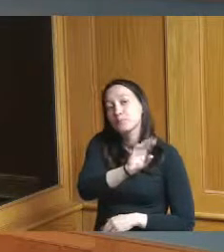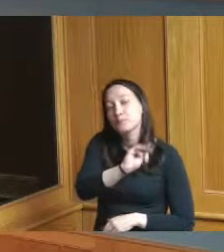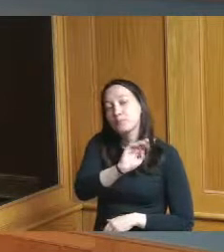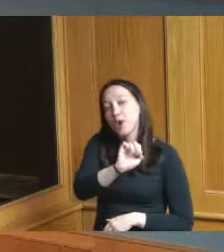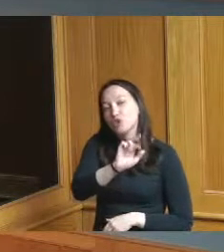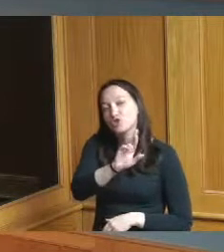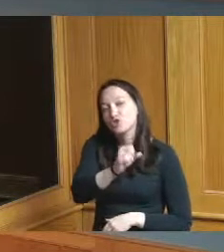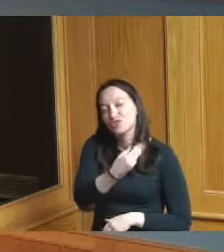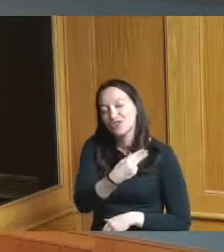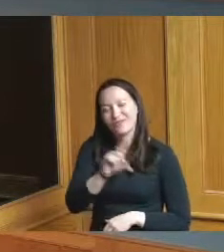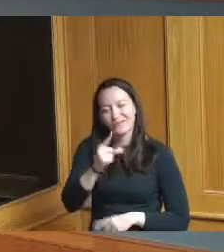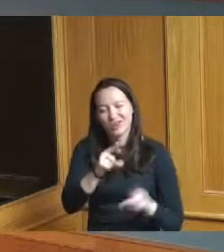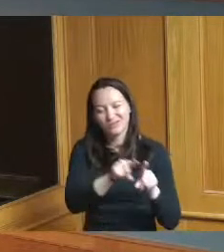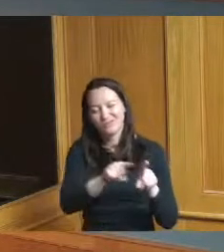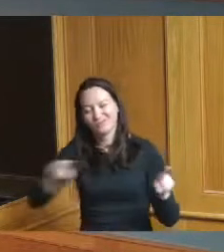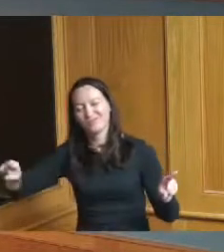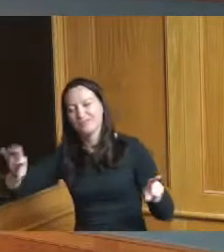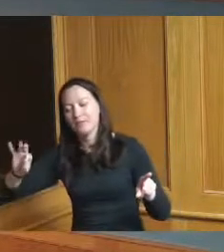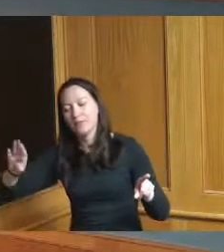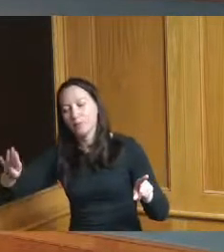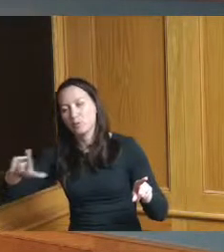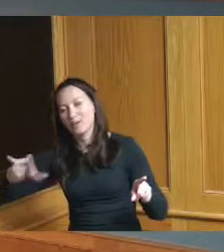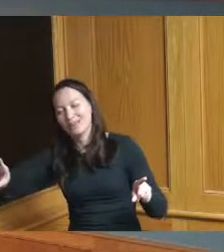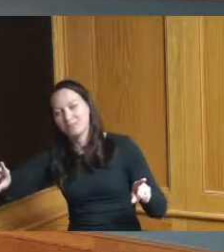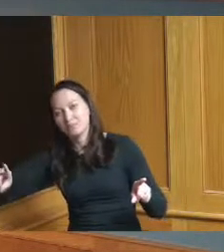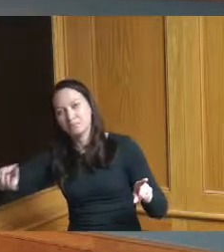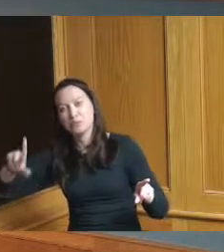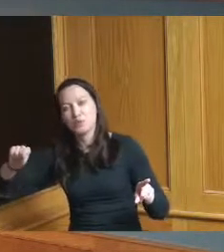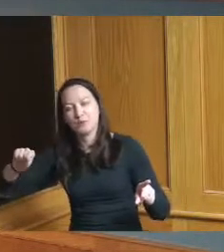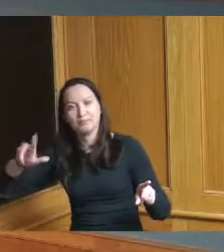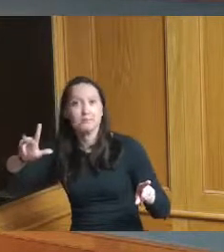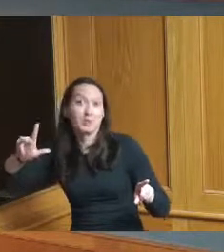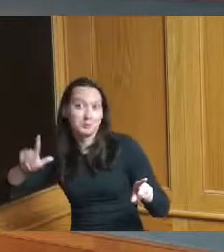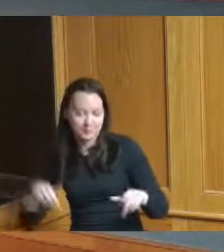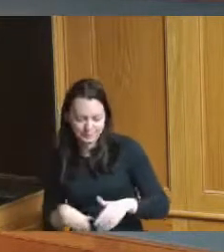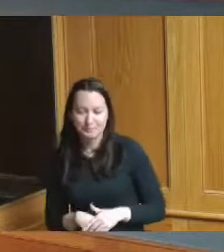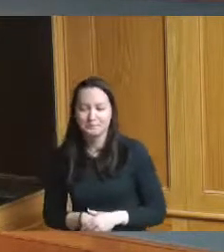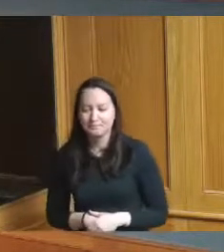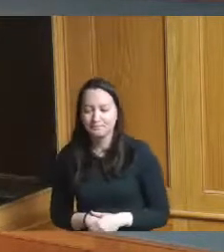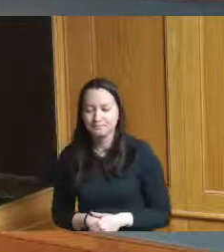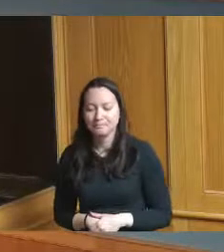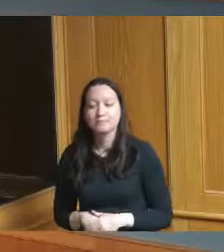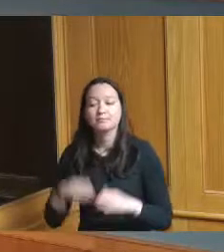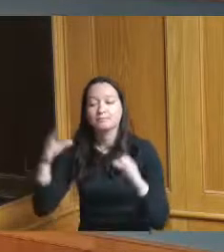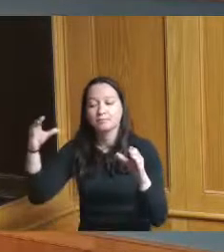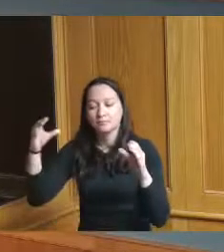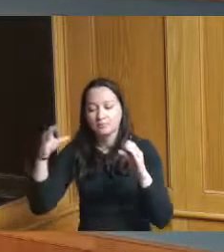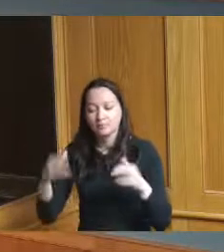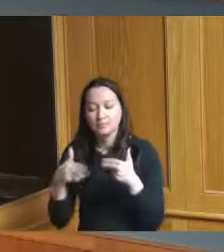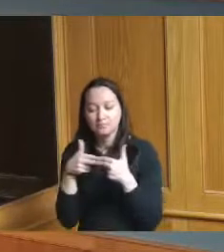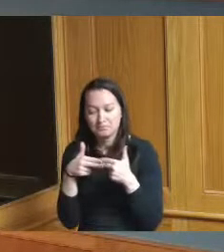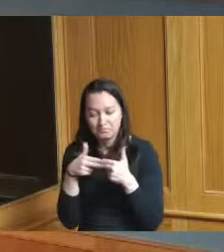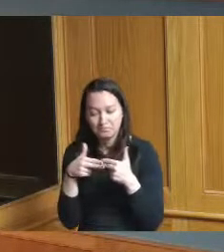of this year to February 28 23. and then a bunch of slides that are excuse me are